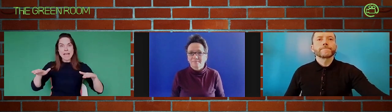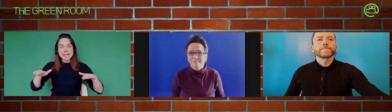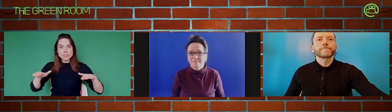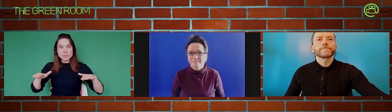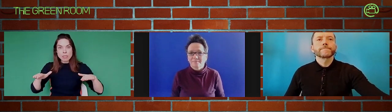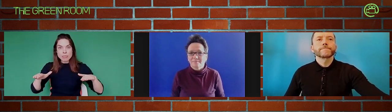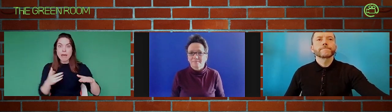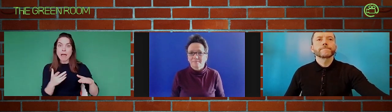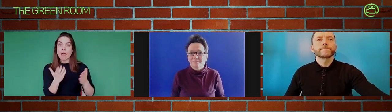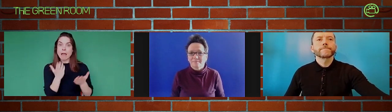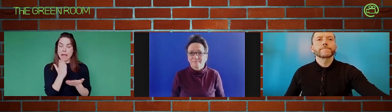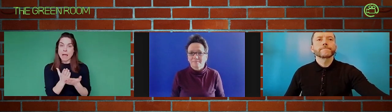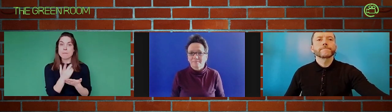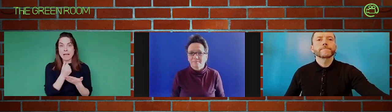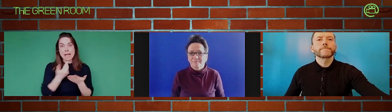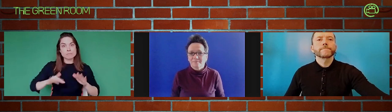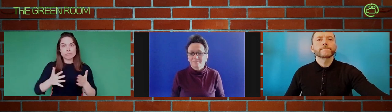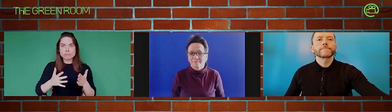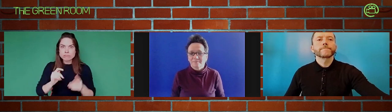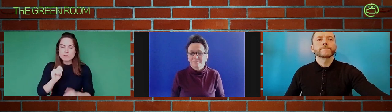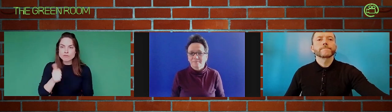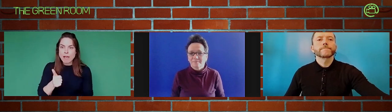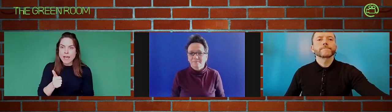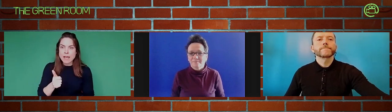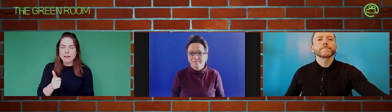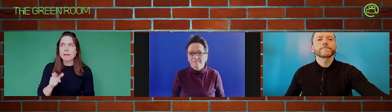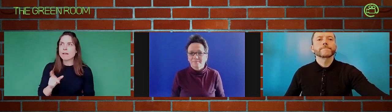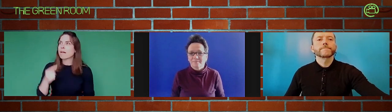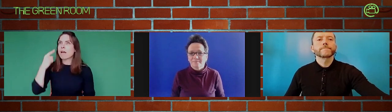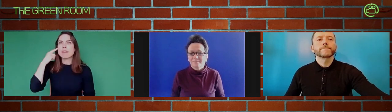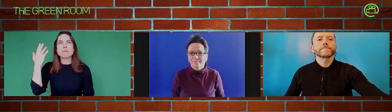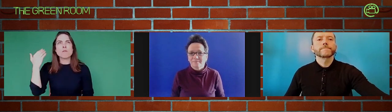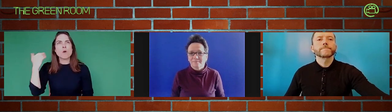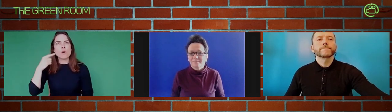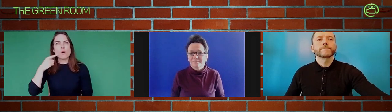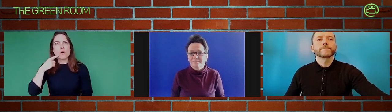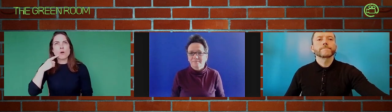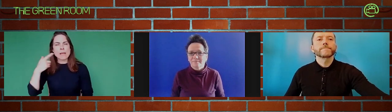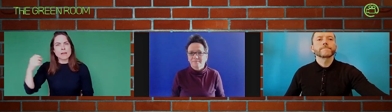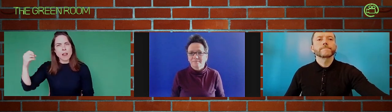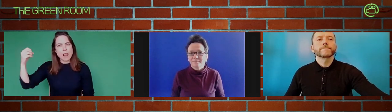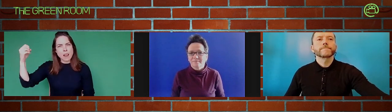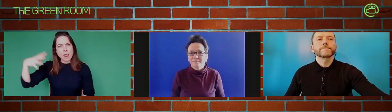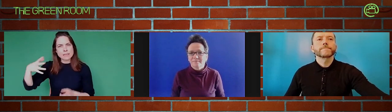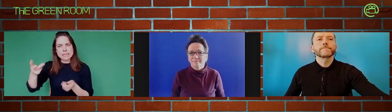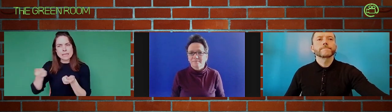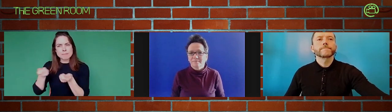a lighting designer and stage manager before who we met through DH Ensemble,